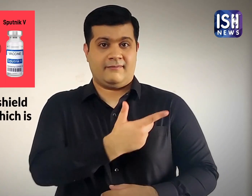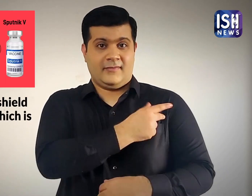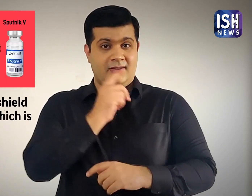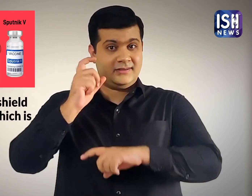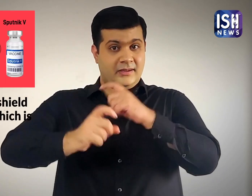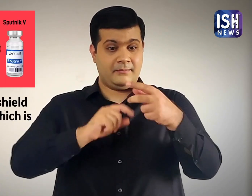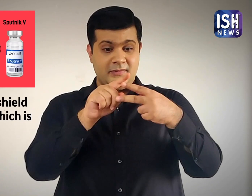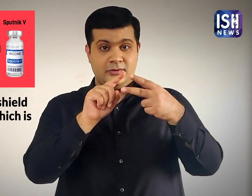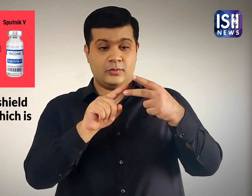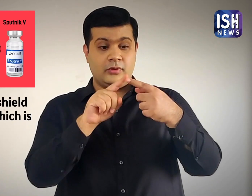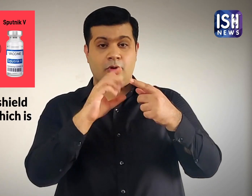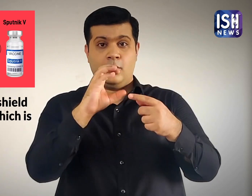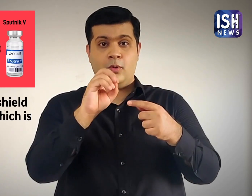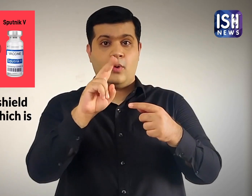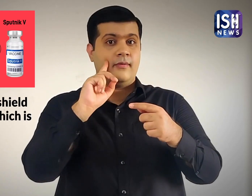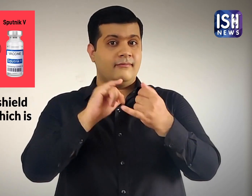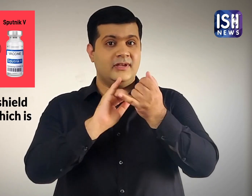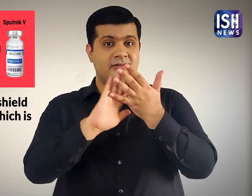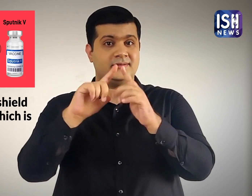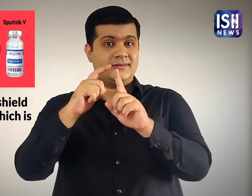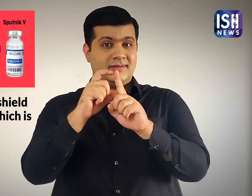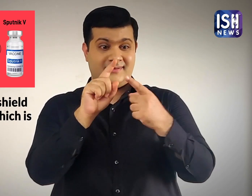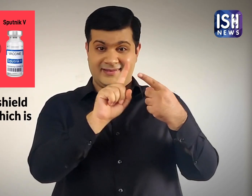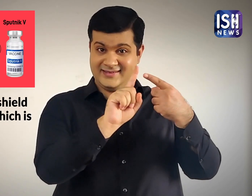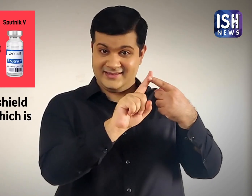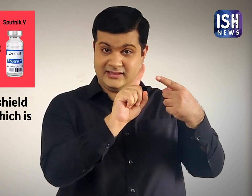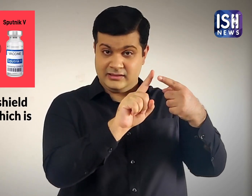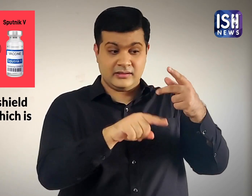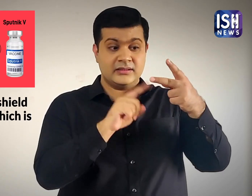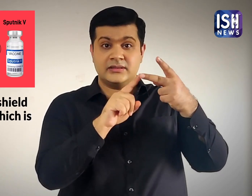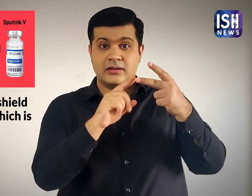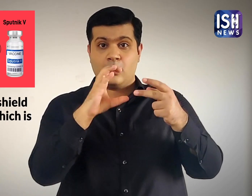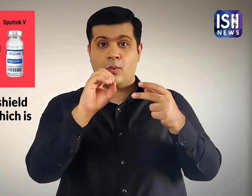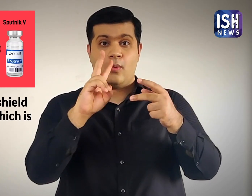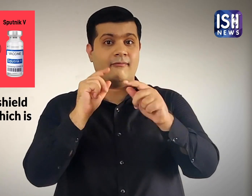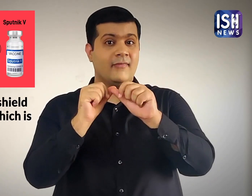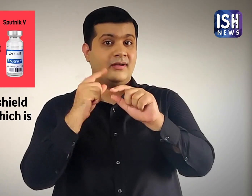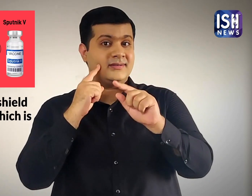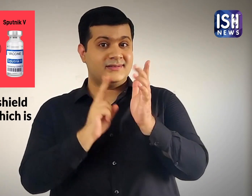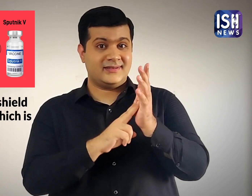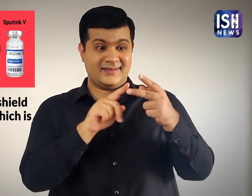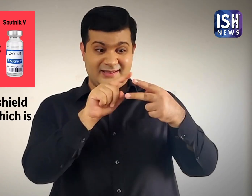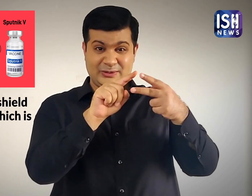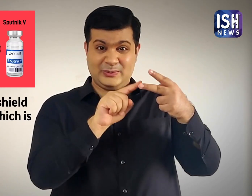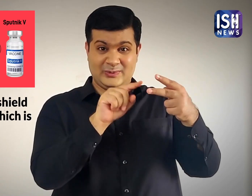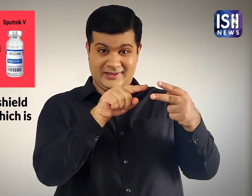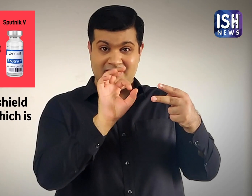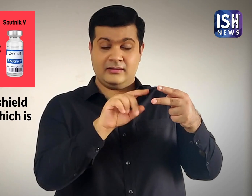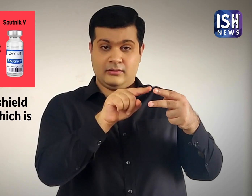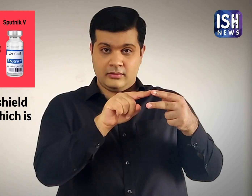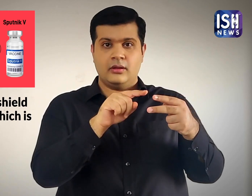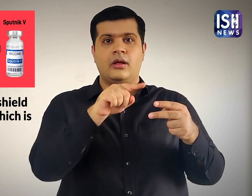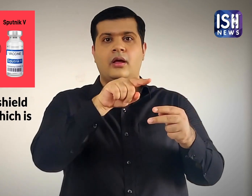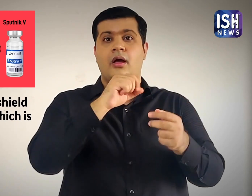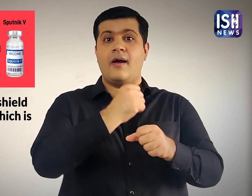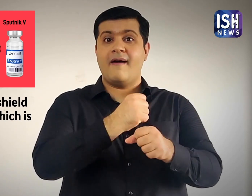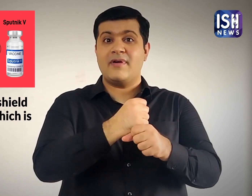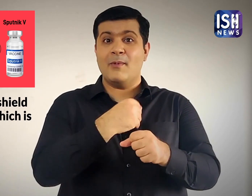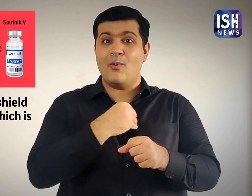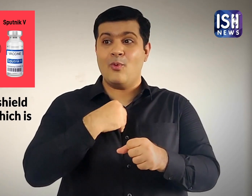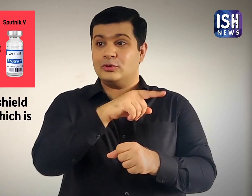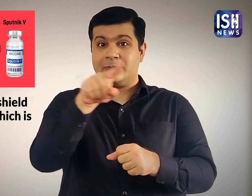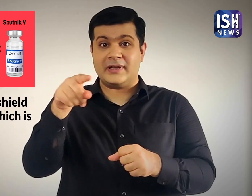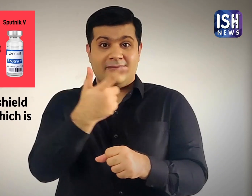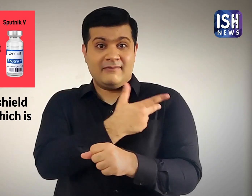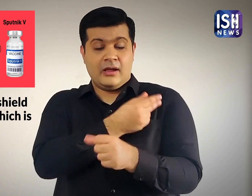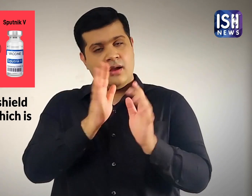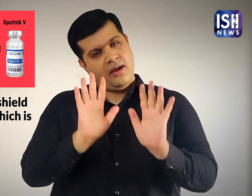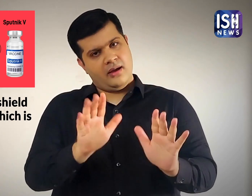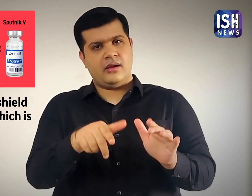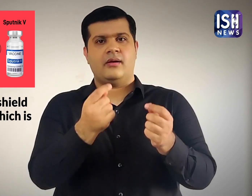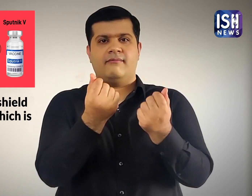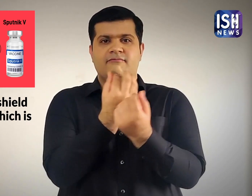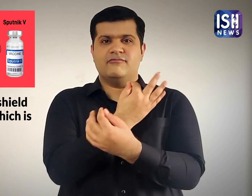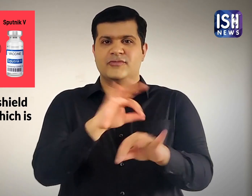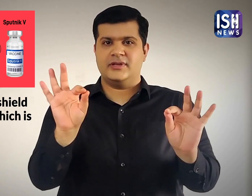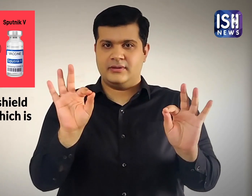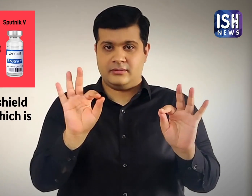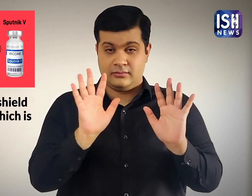Covishield & Covaxin vaccines are available free of cost at government hospitals.